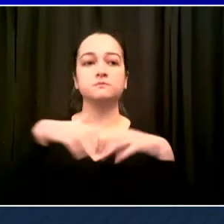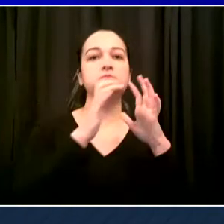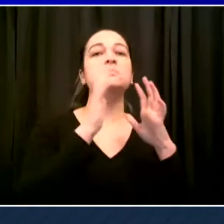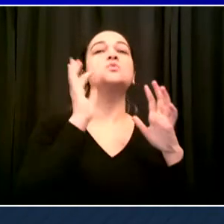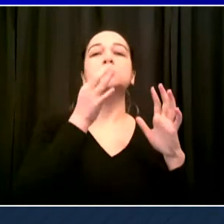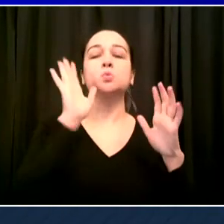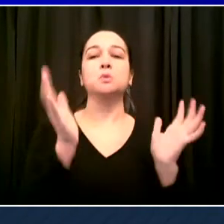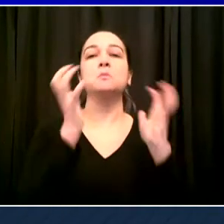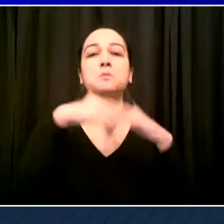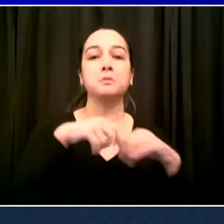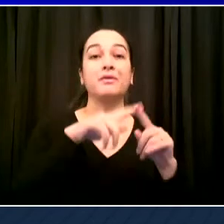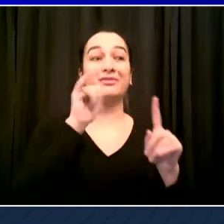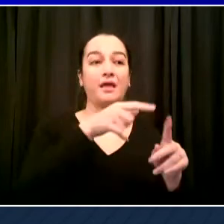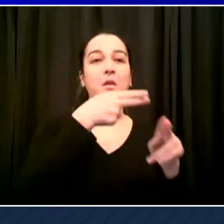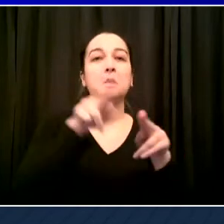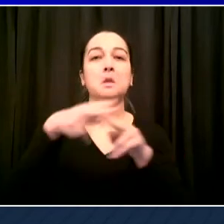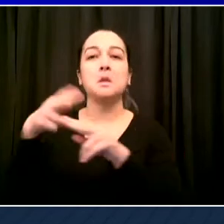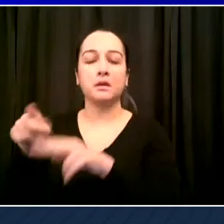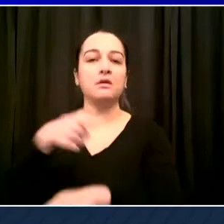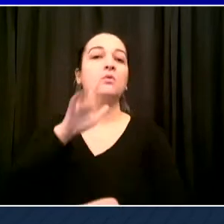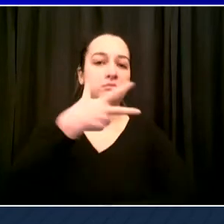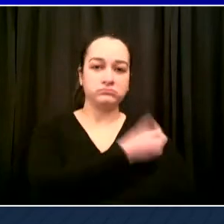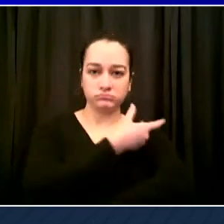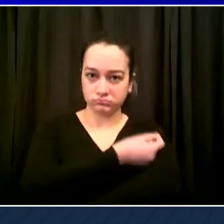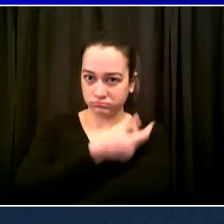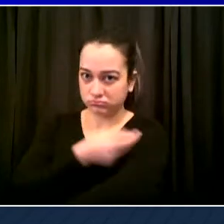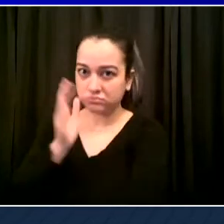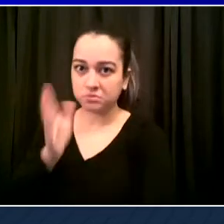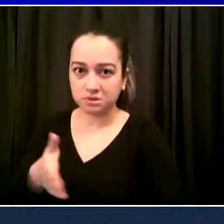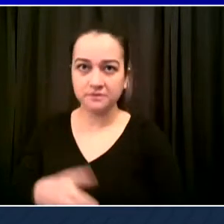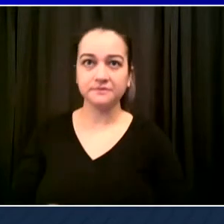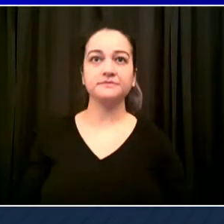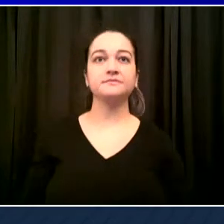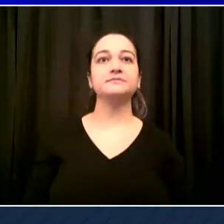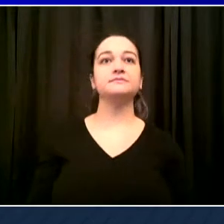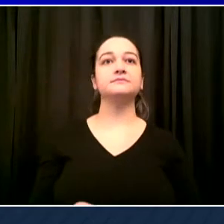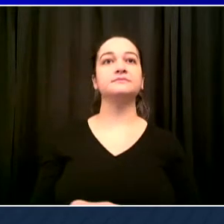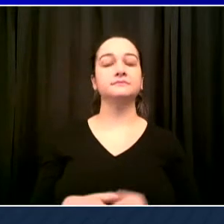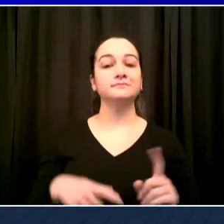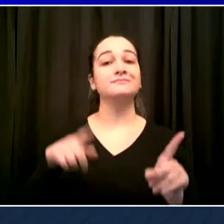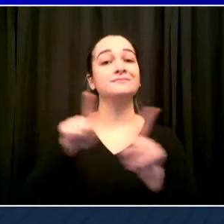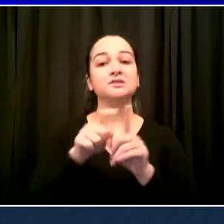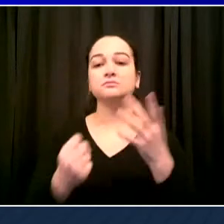SSENIORRS. WE HAVE A SESENIOR